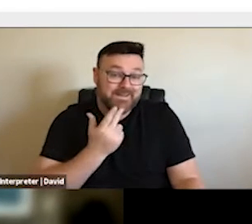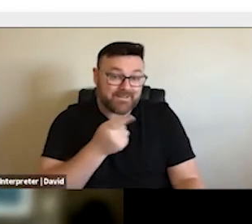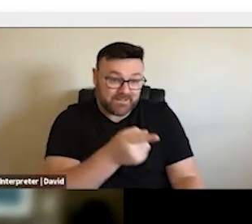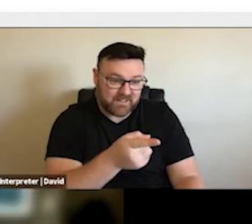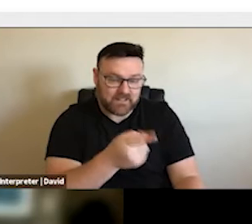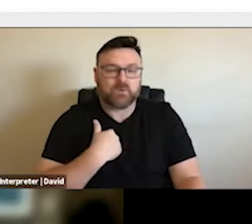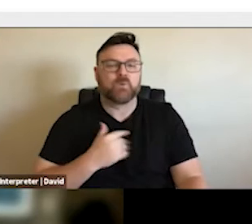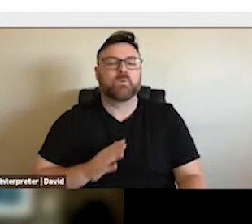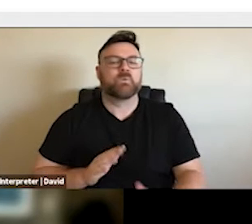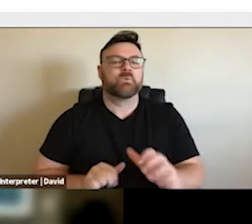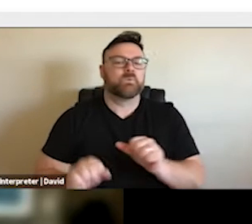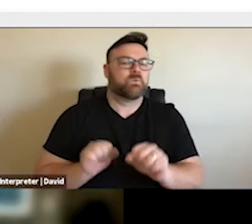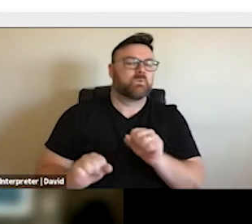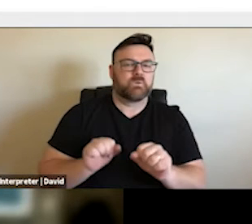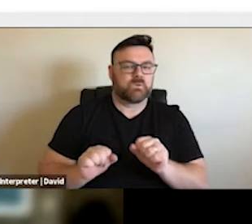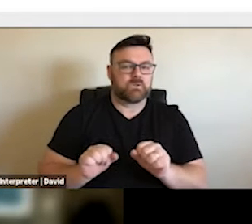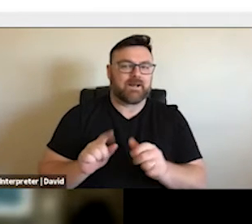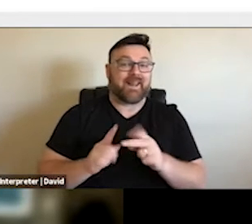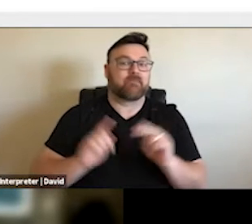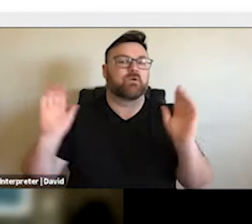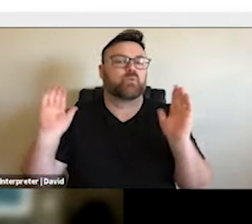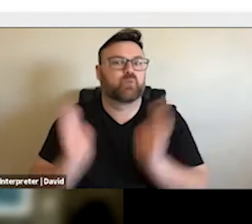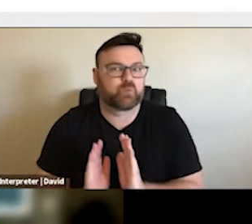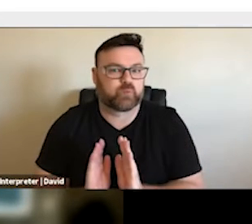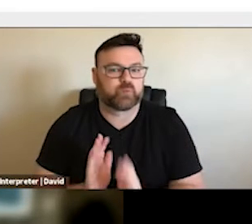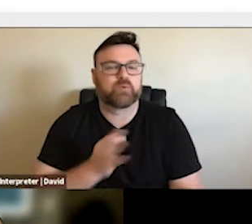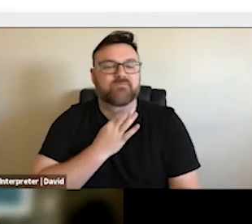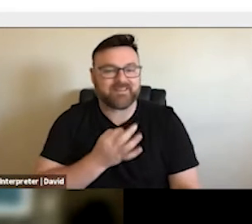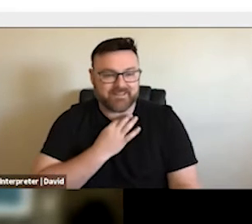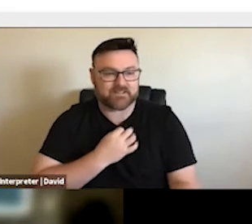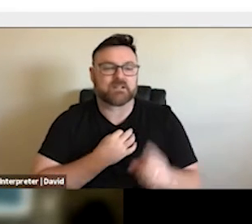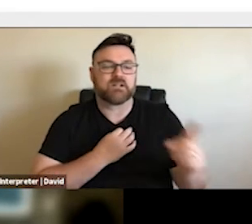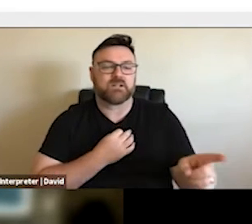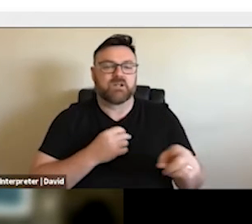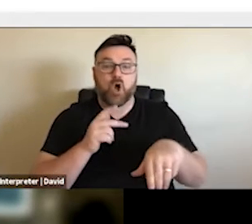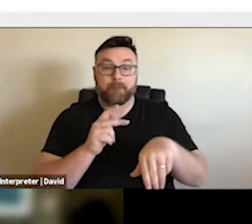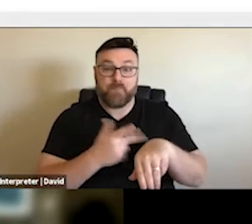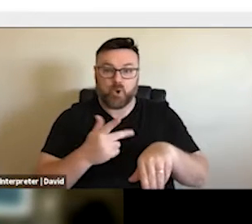They will only go when the risk is minimal and in the blue without people who won't tolerate any risk at all.